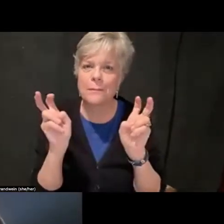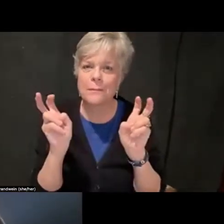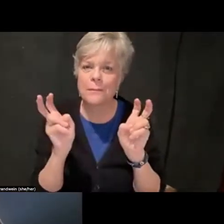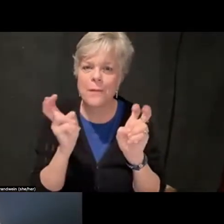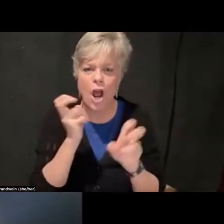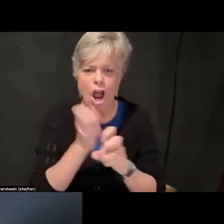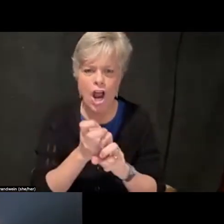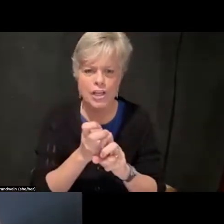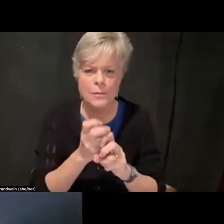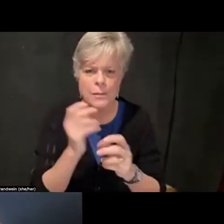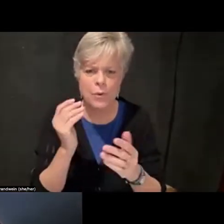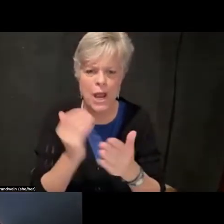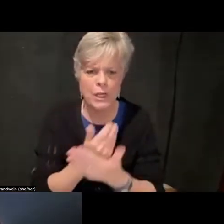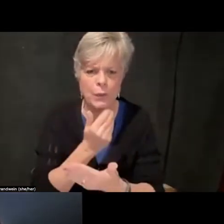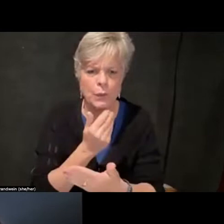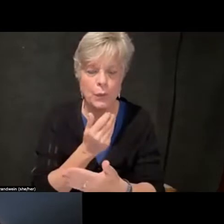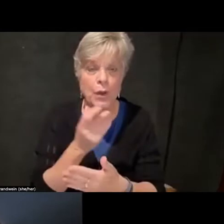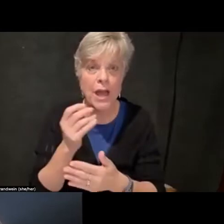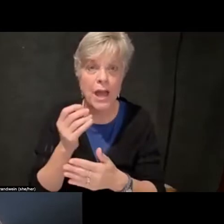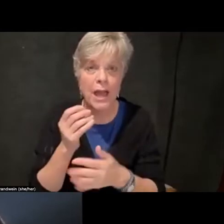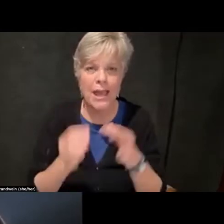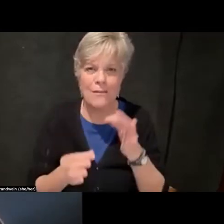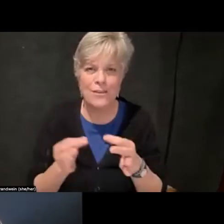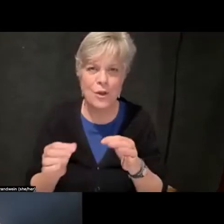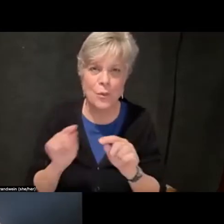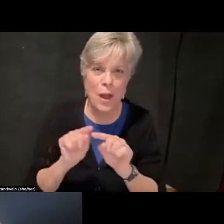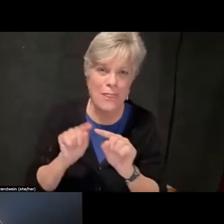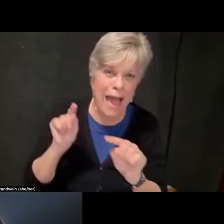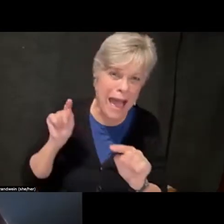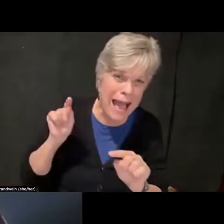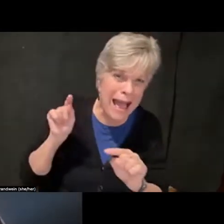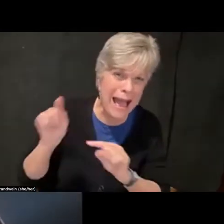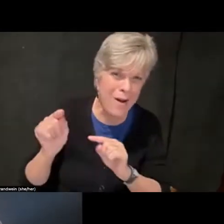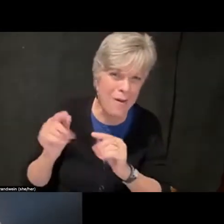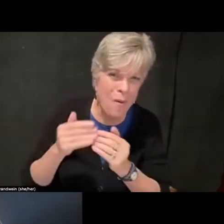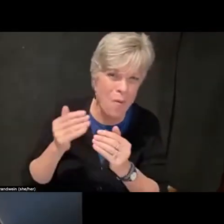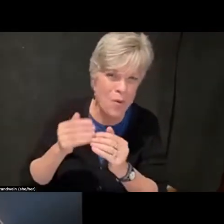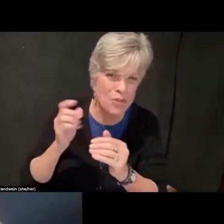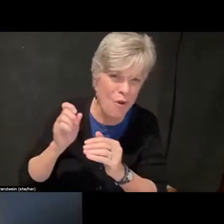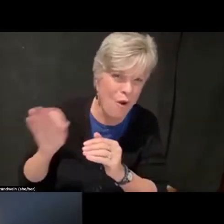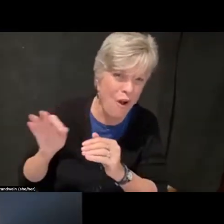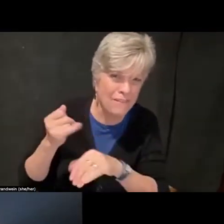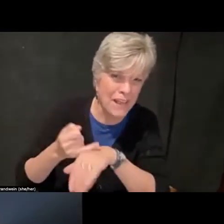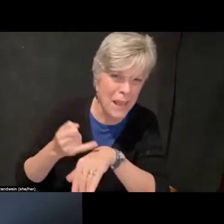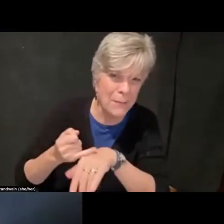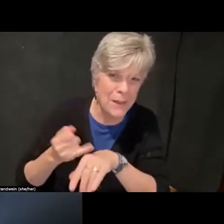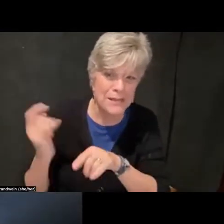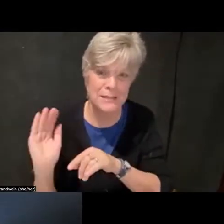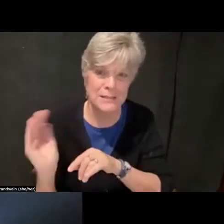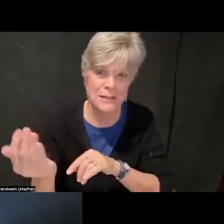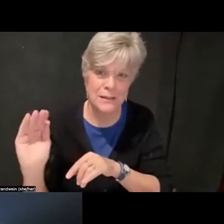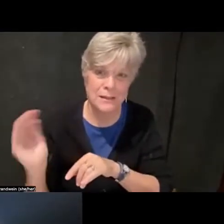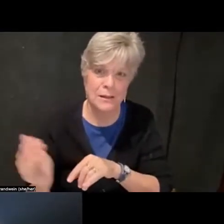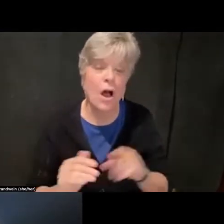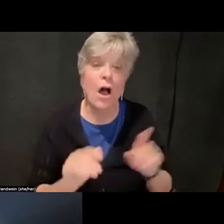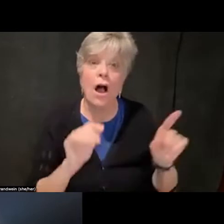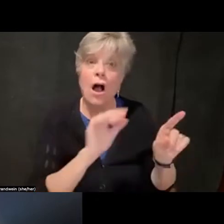when you're on the outskirts of campus, right? You're not where all the other cultural centers are housed.